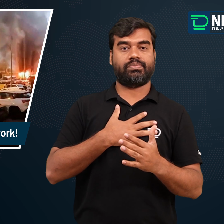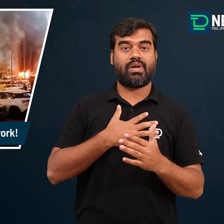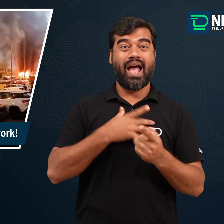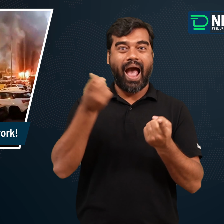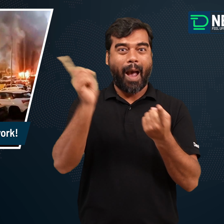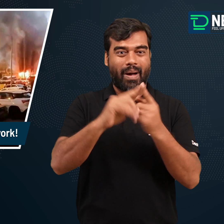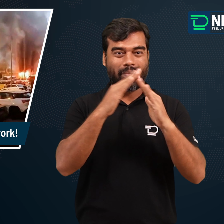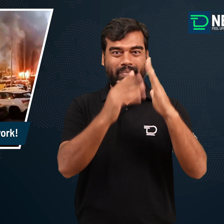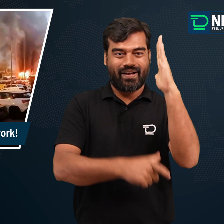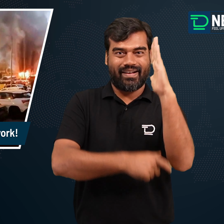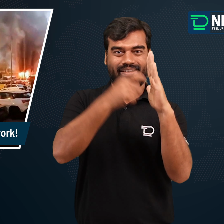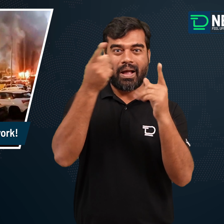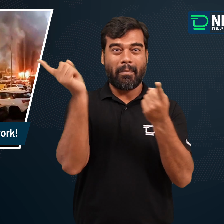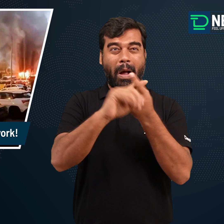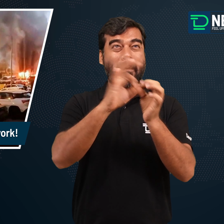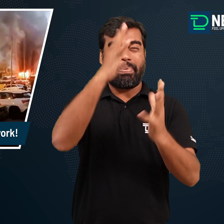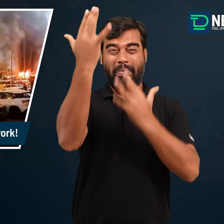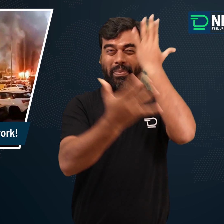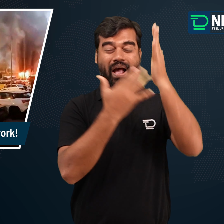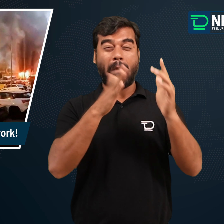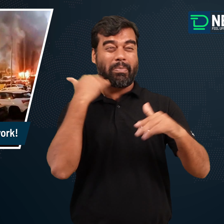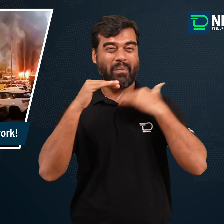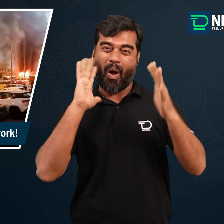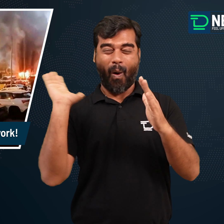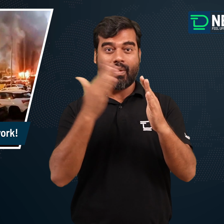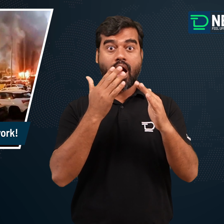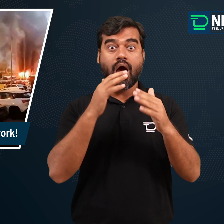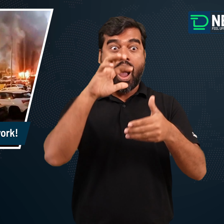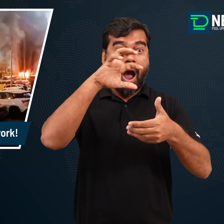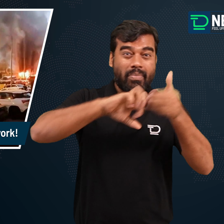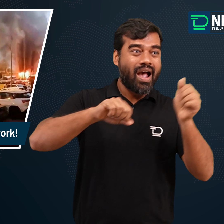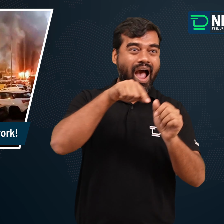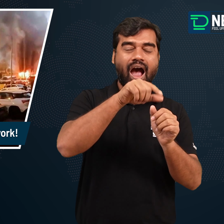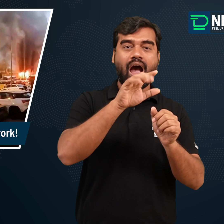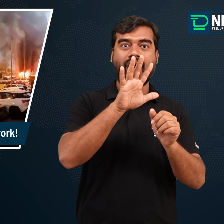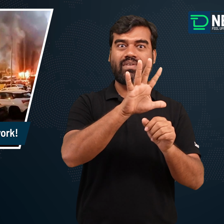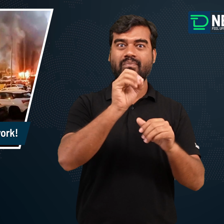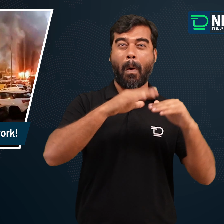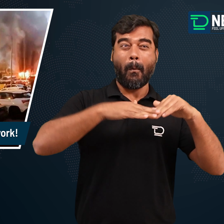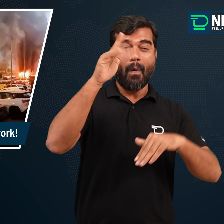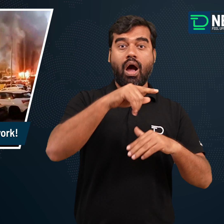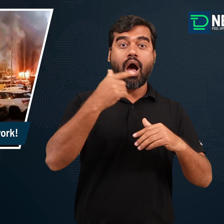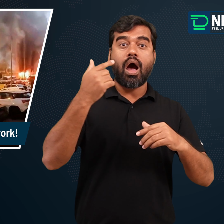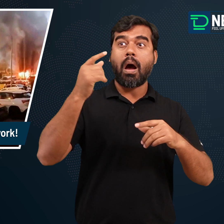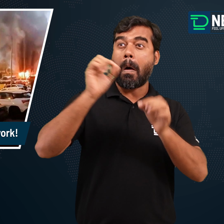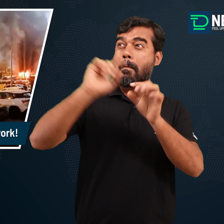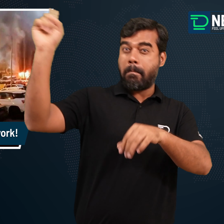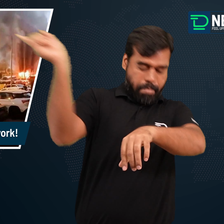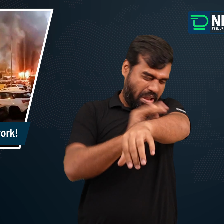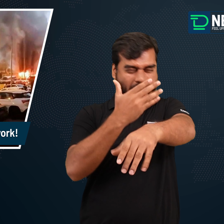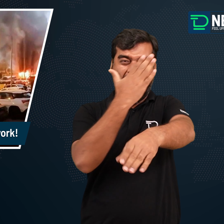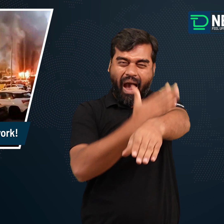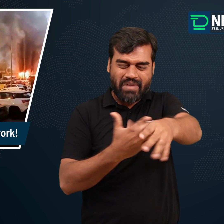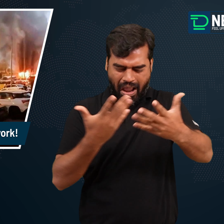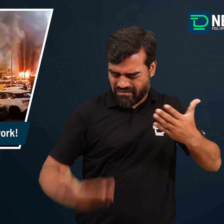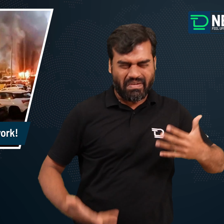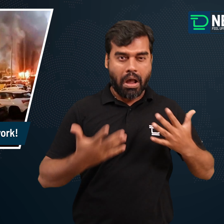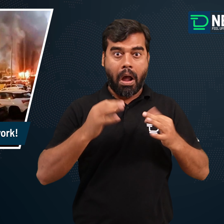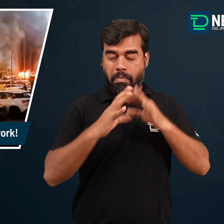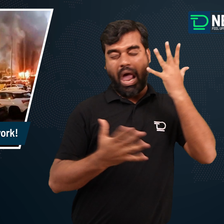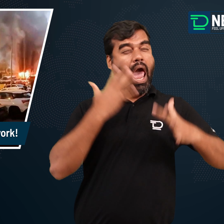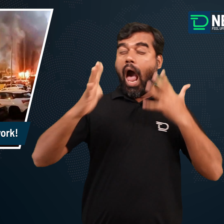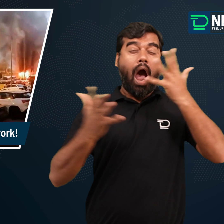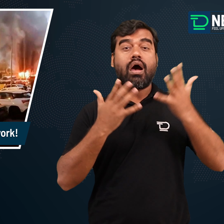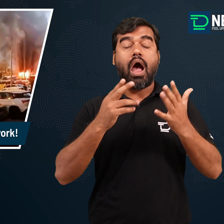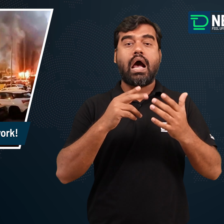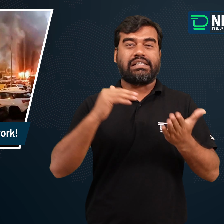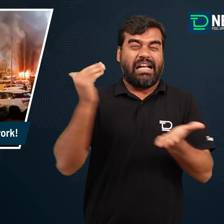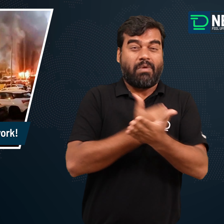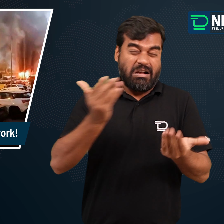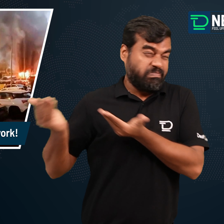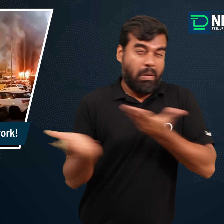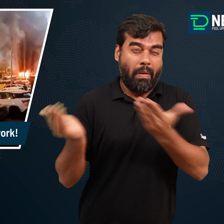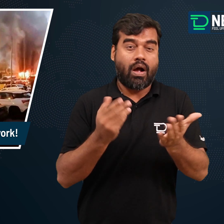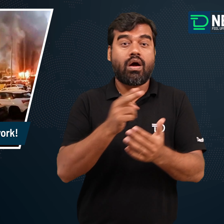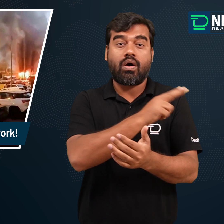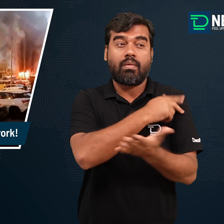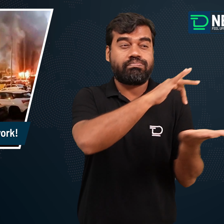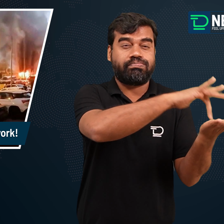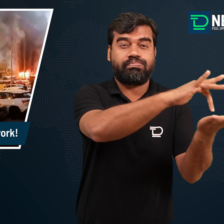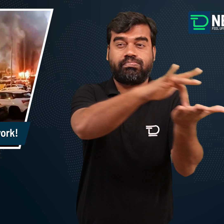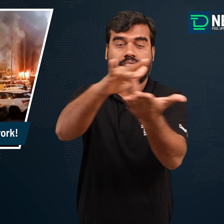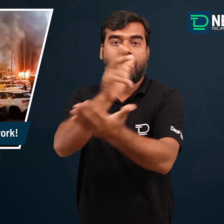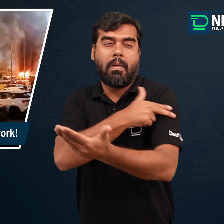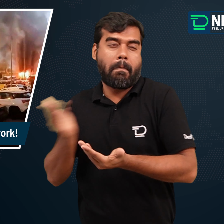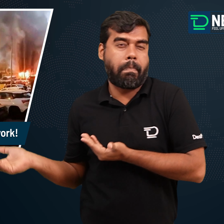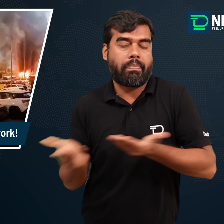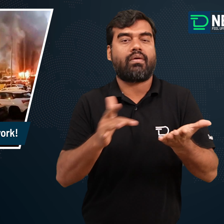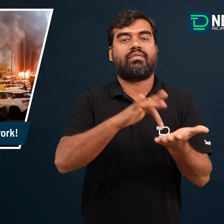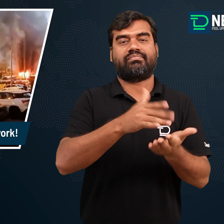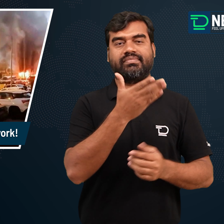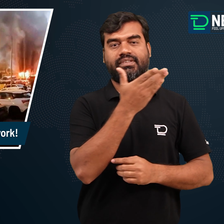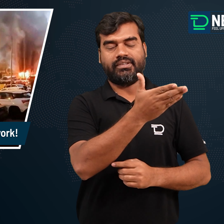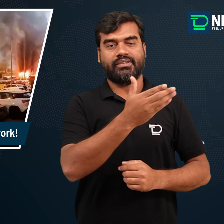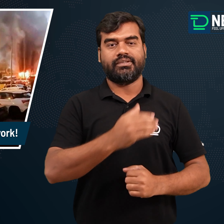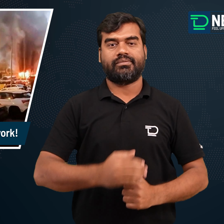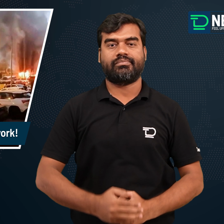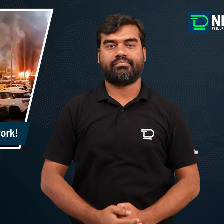More than 50 injured people were rescued and admitted to various hospitals.